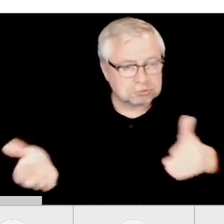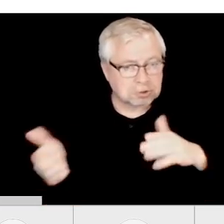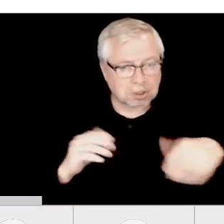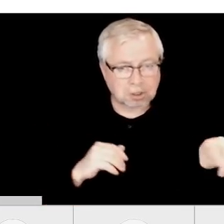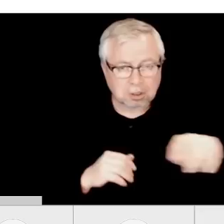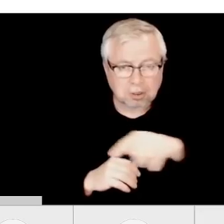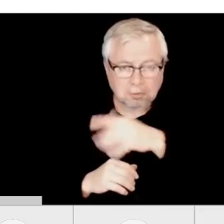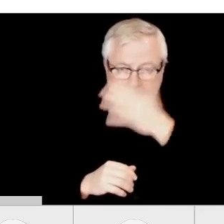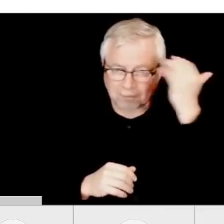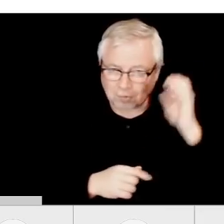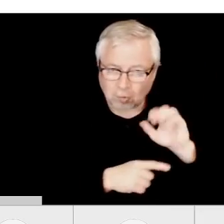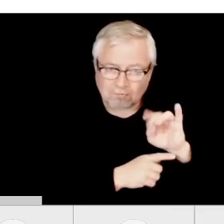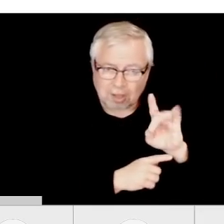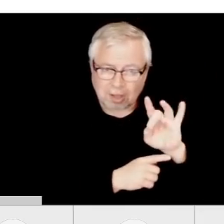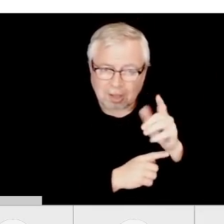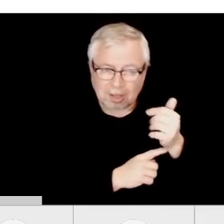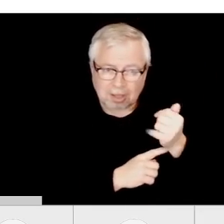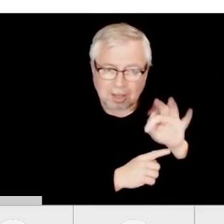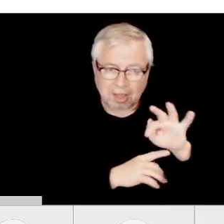Is that possible?